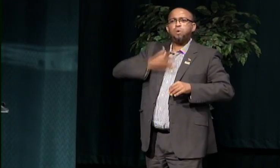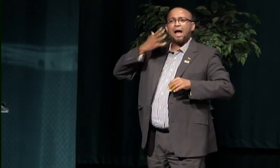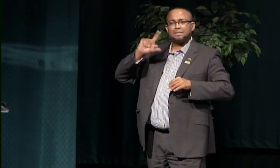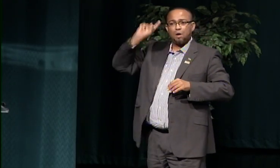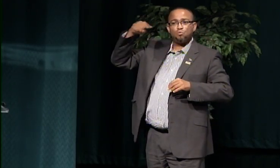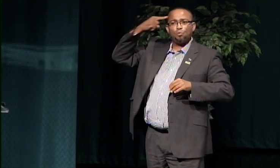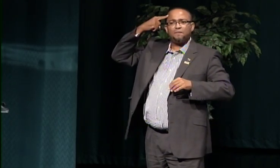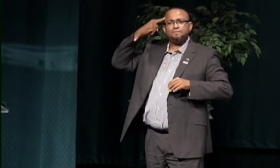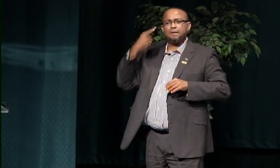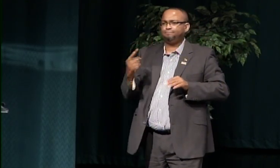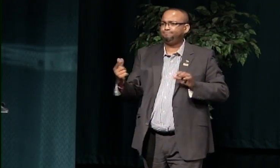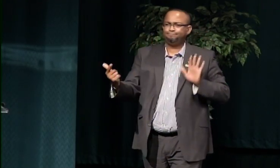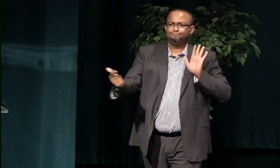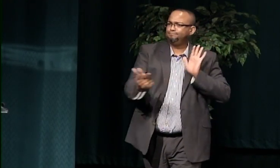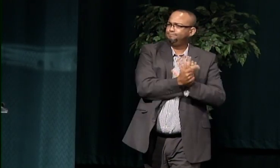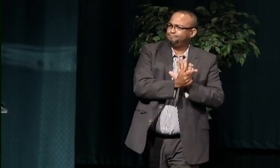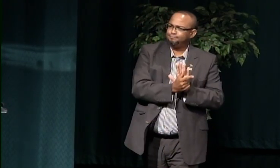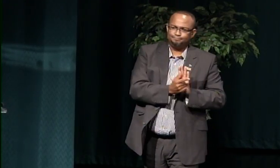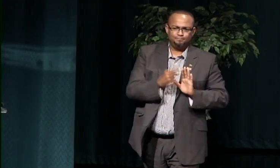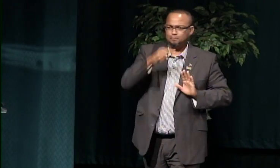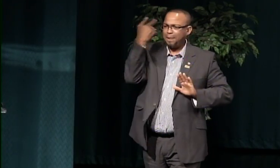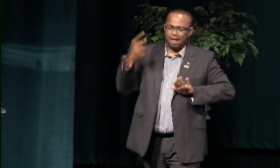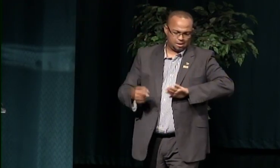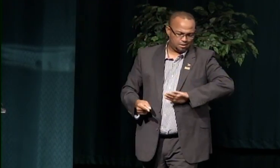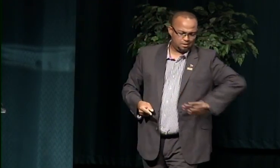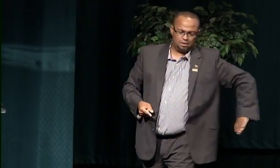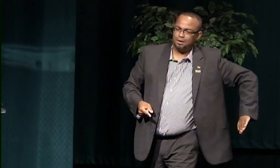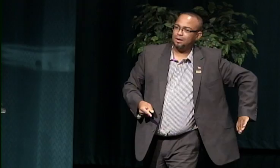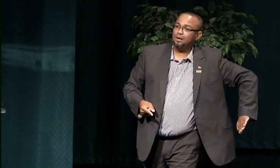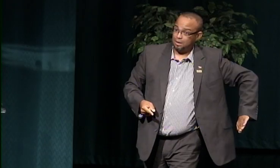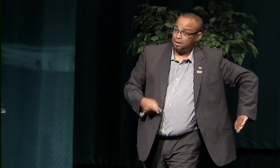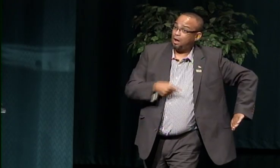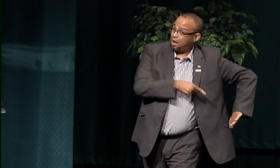During that time of Apartheid, the governments